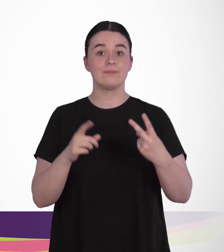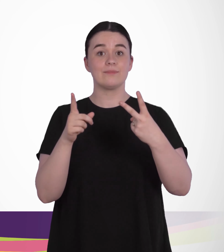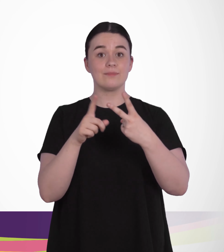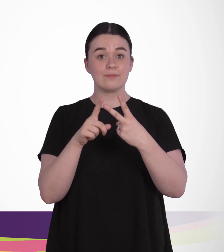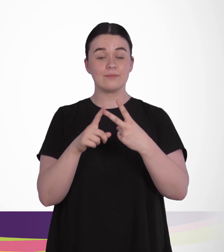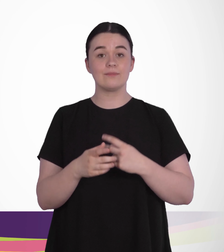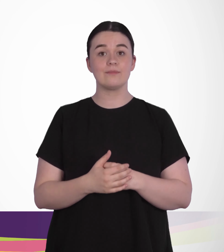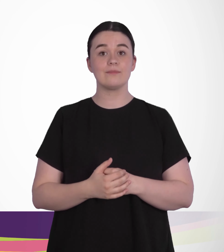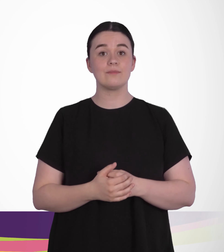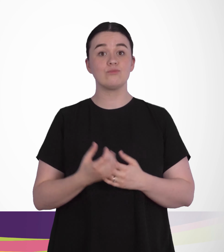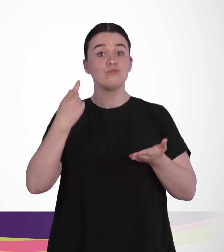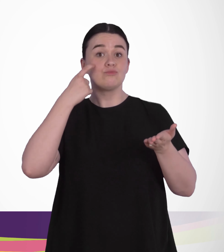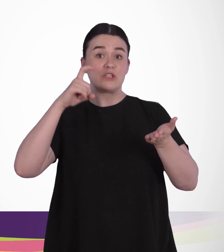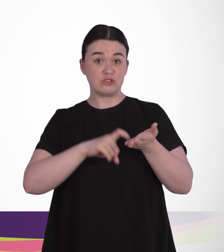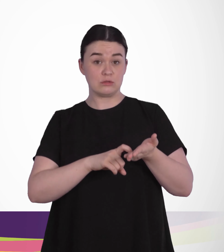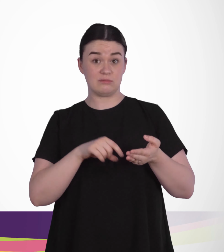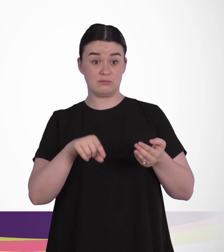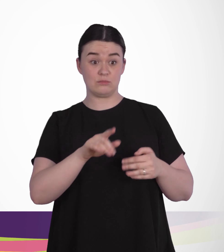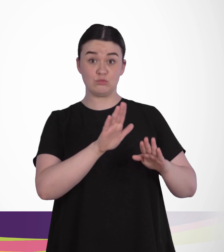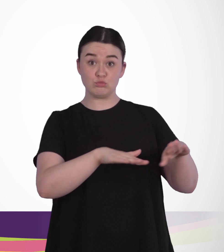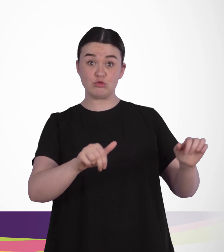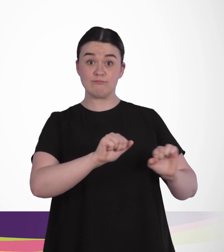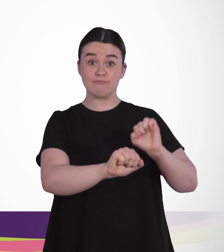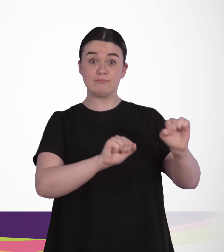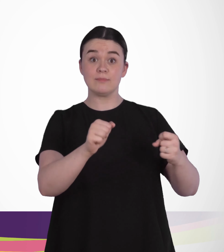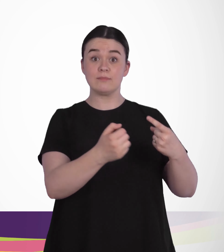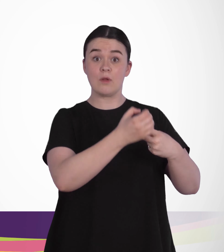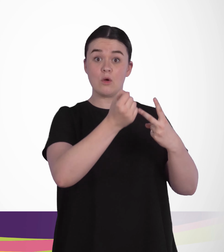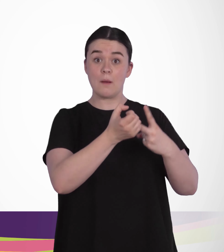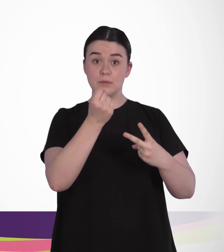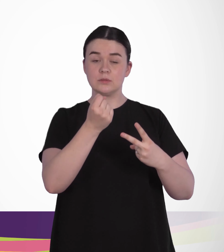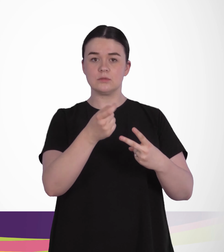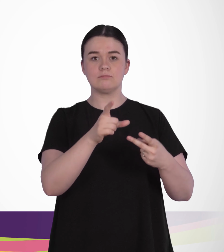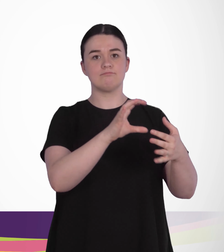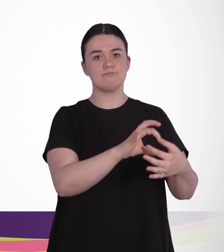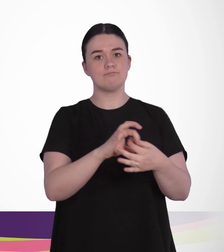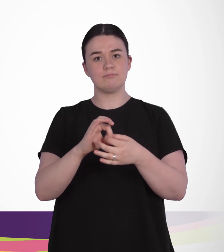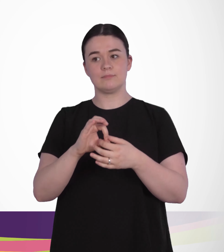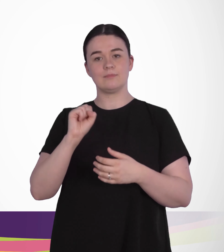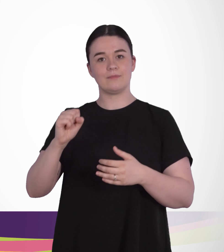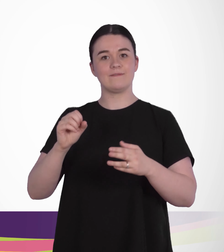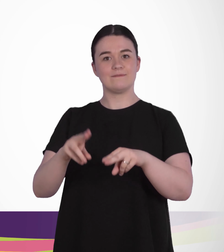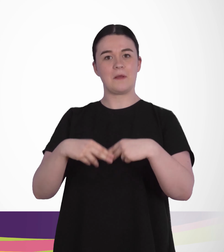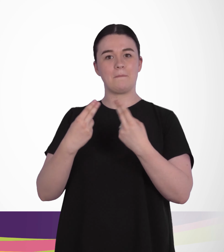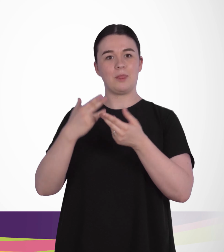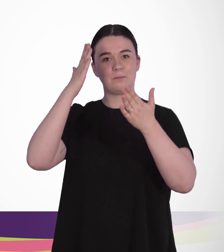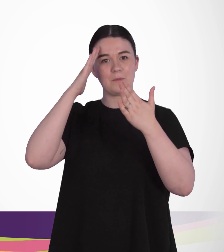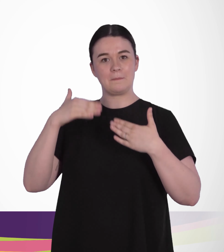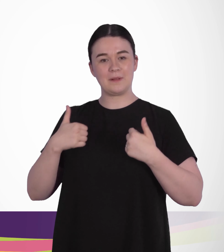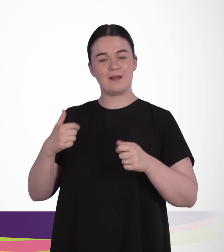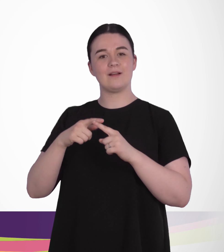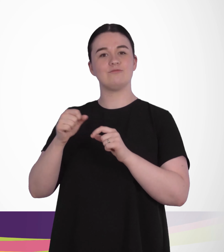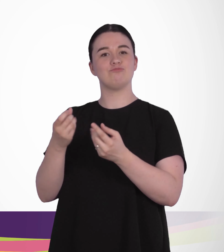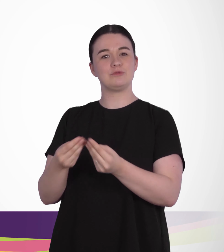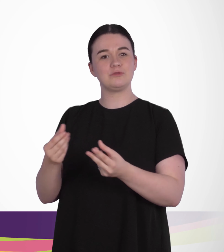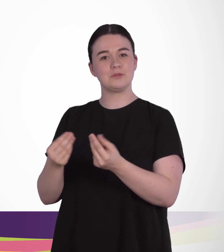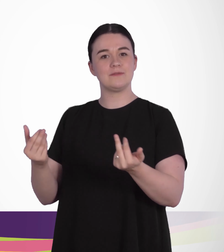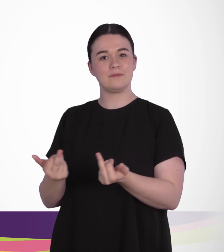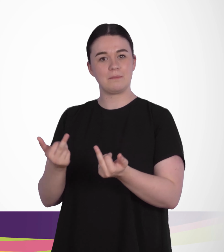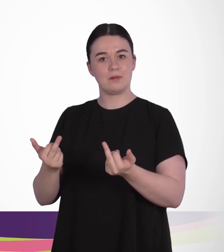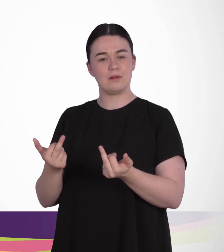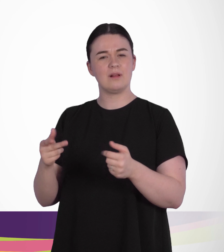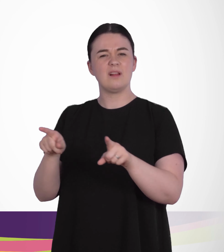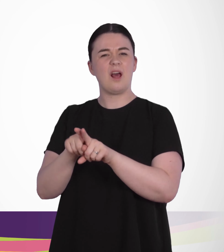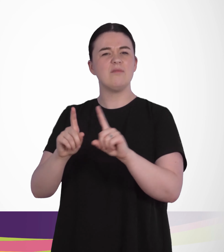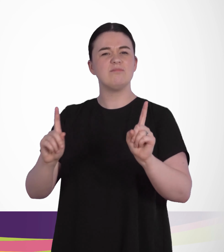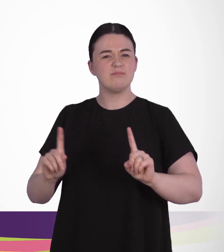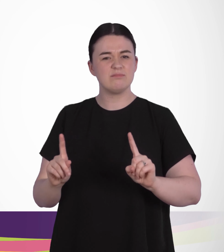• Recognition that children’s outcomes are shaped by their family’s wellbeing and resources.